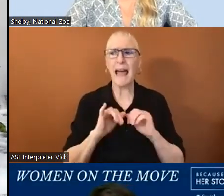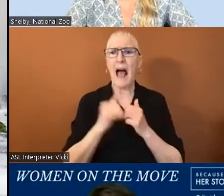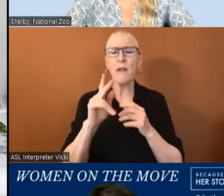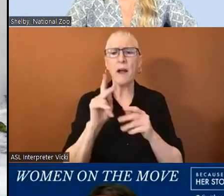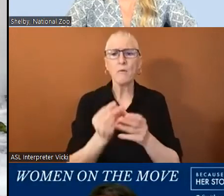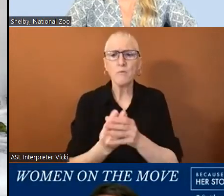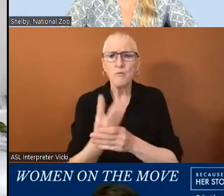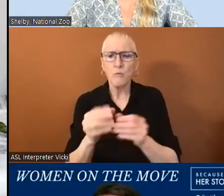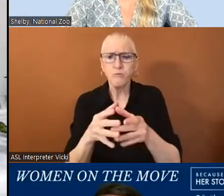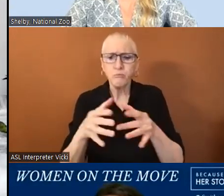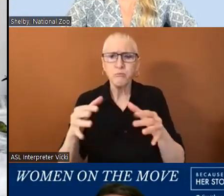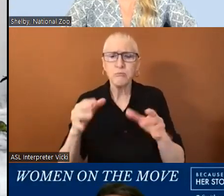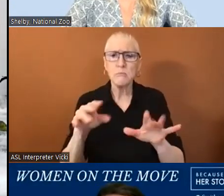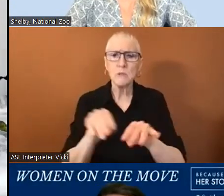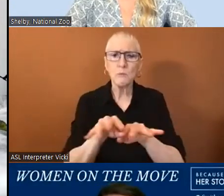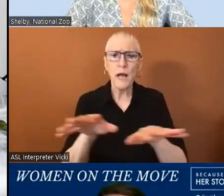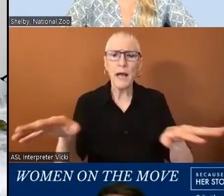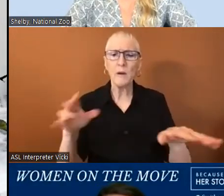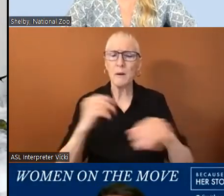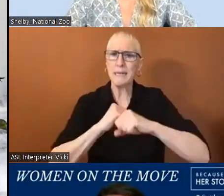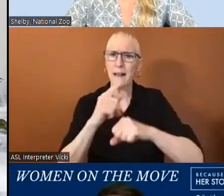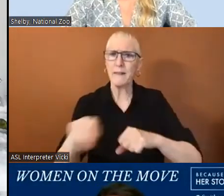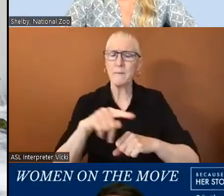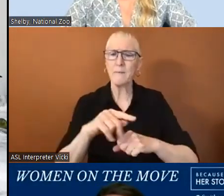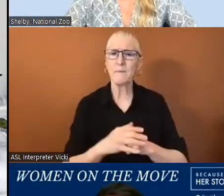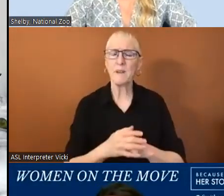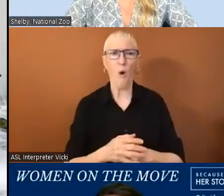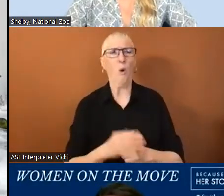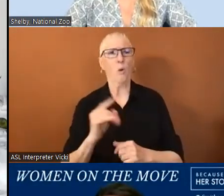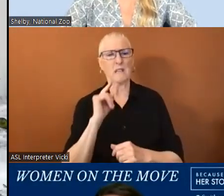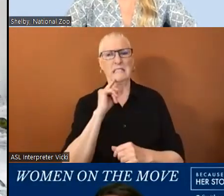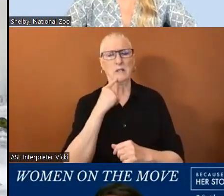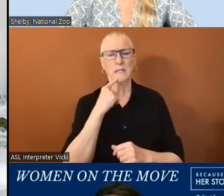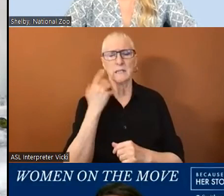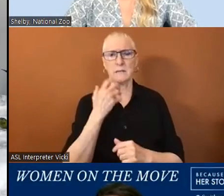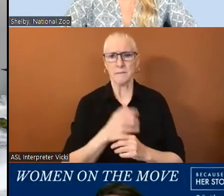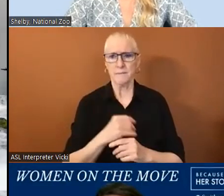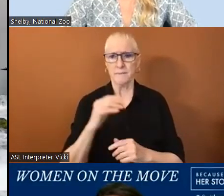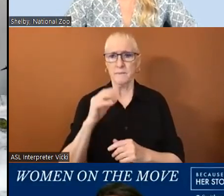help protect them. >>Shelby: Oh my goodness, that's super serious. So I know that when a species declines